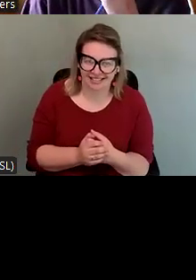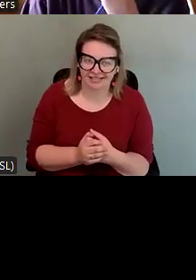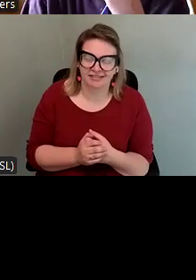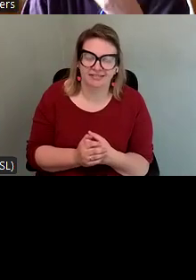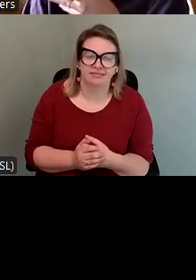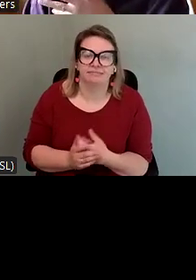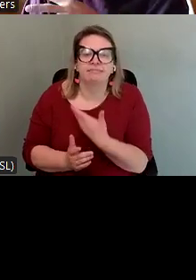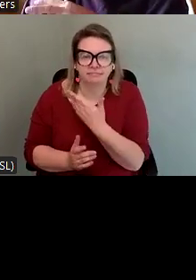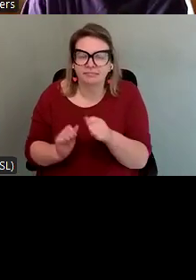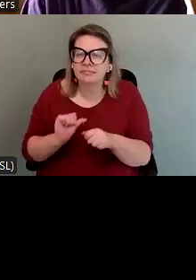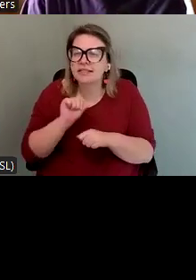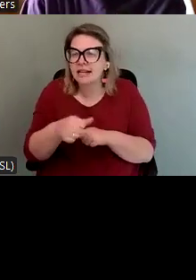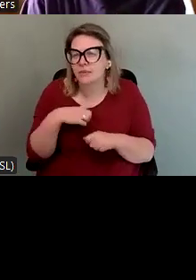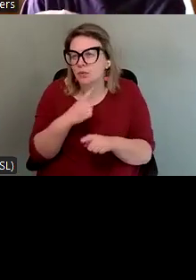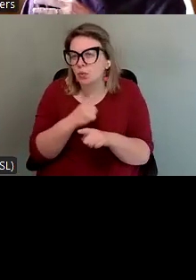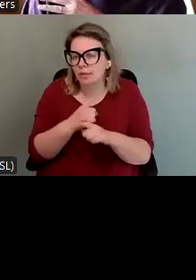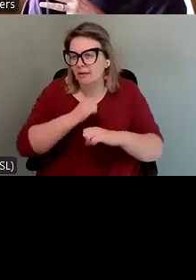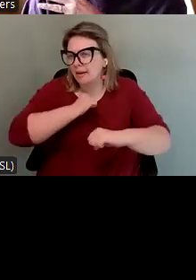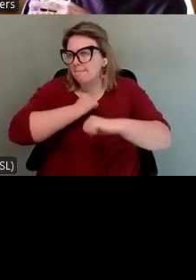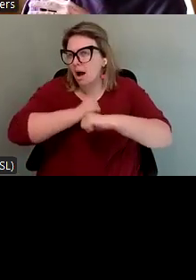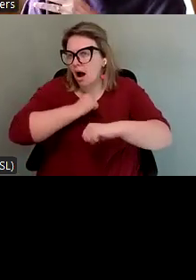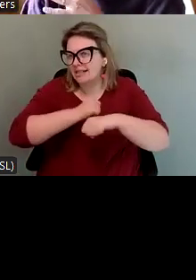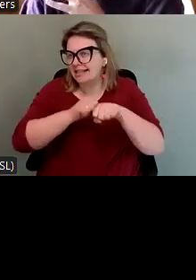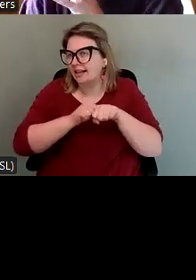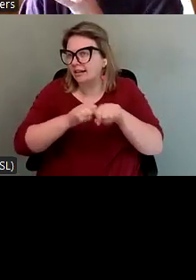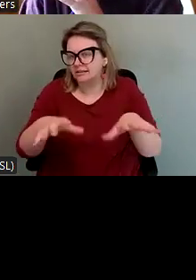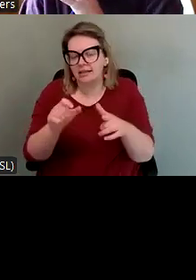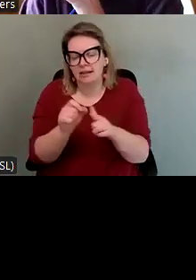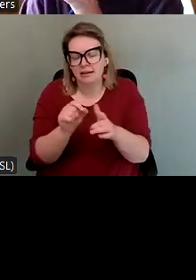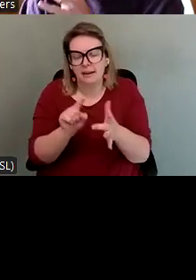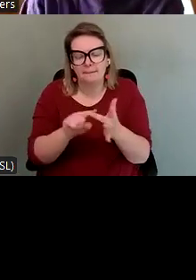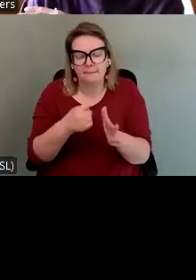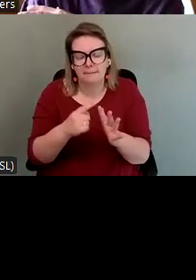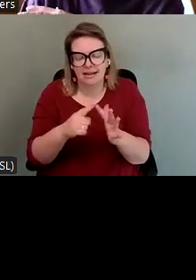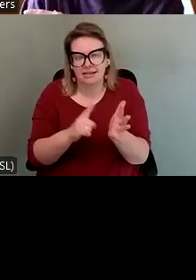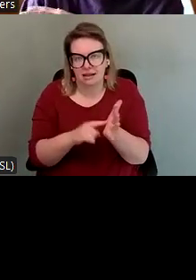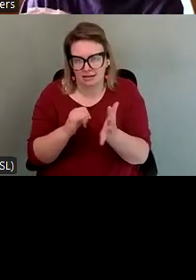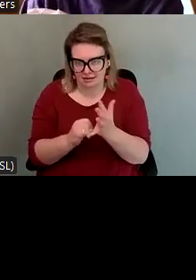about here is actually marketing pixels. That's what the point of the webinar is.